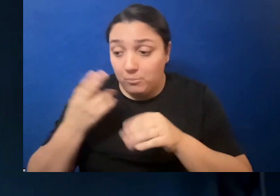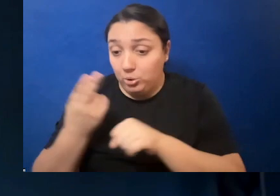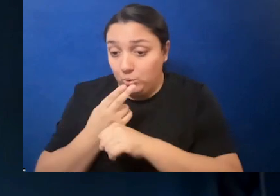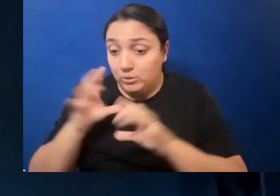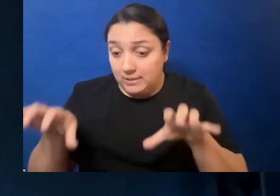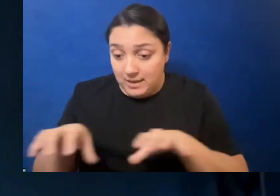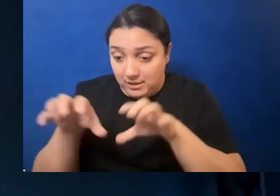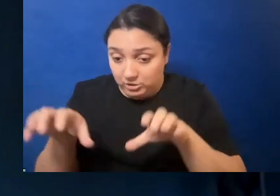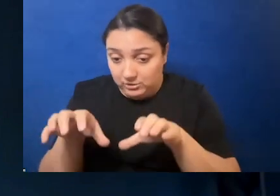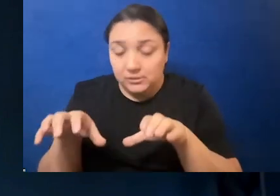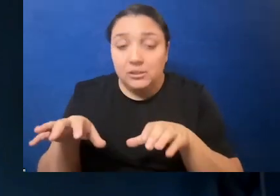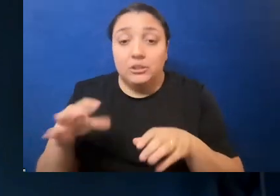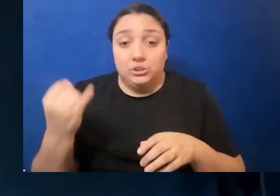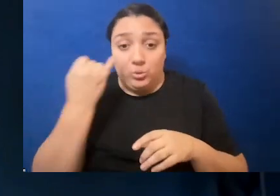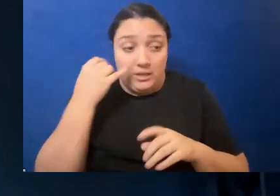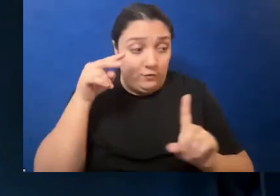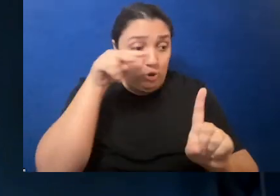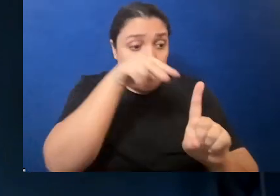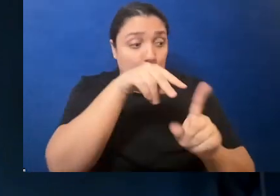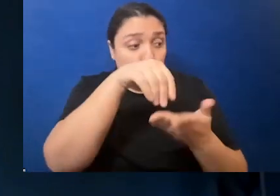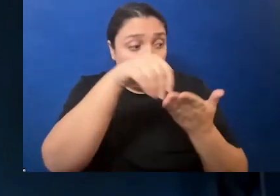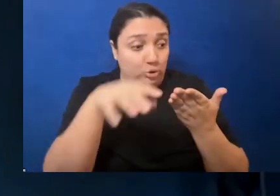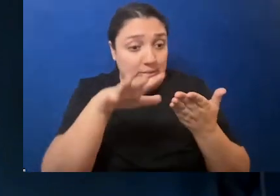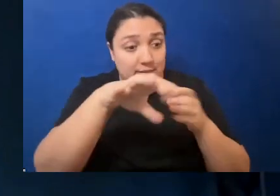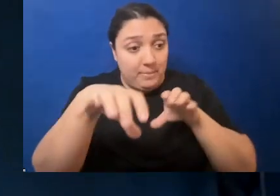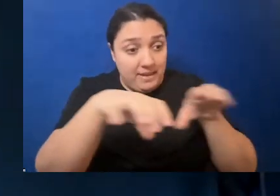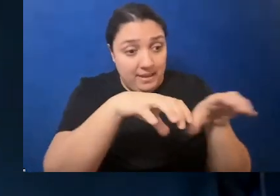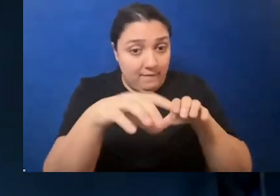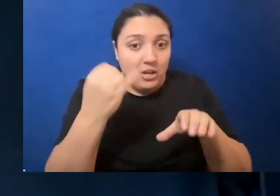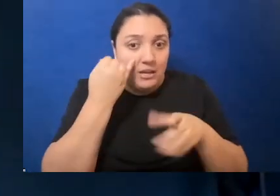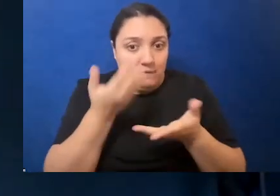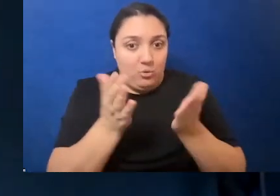SOME OF US USE ACTIONS. LOOKING AT THE STUDENT'S